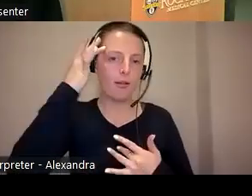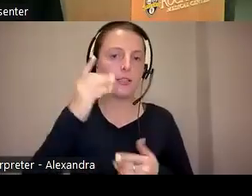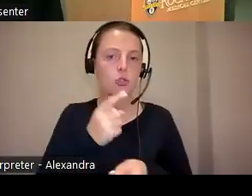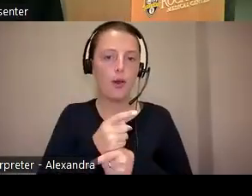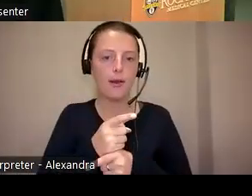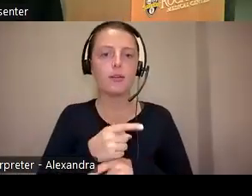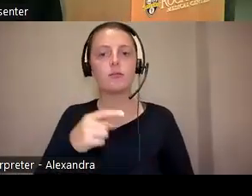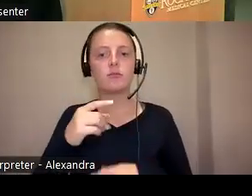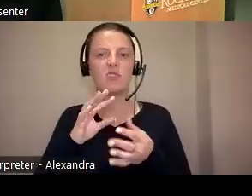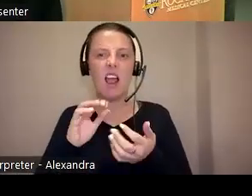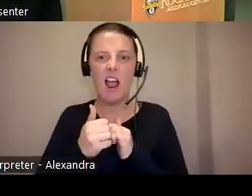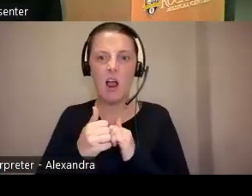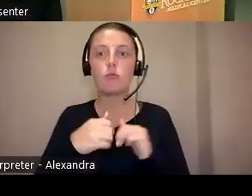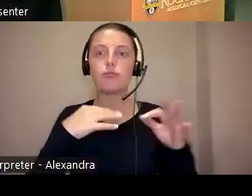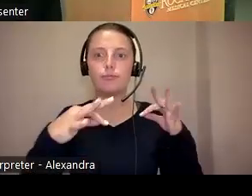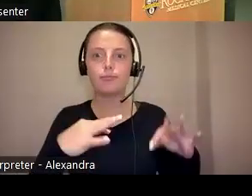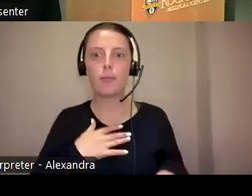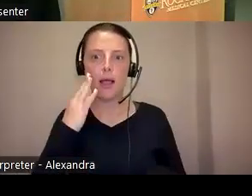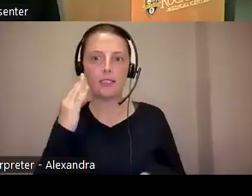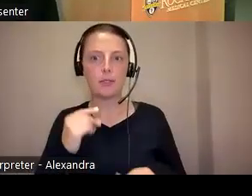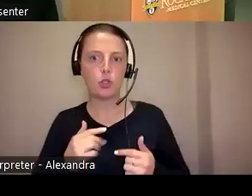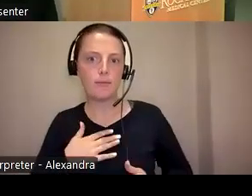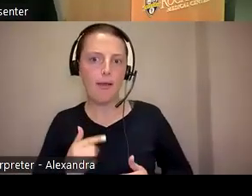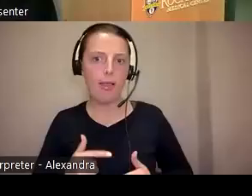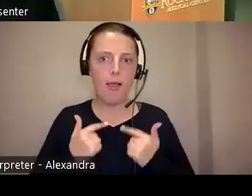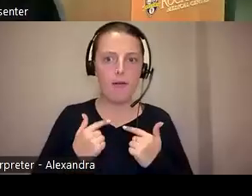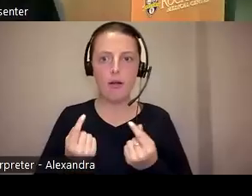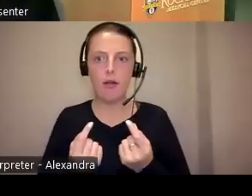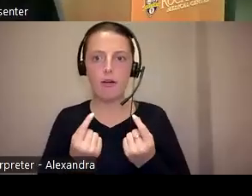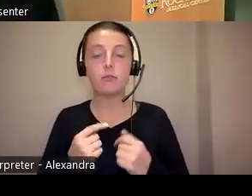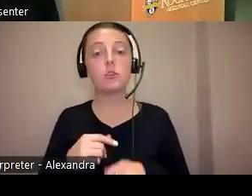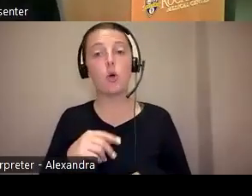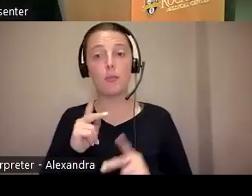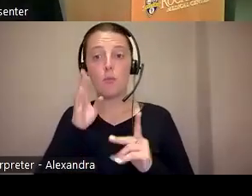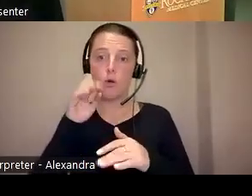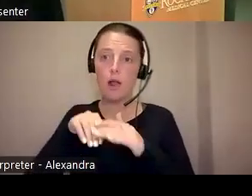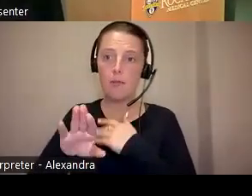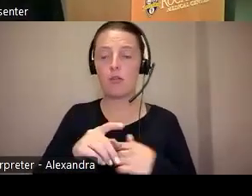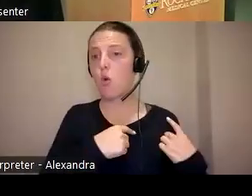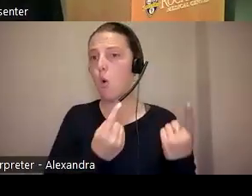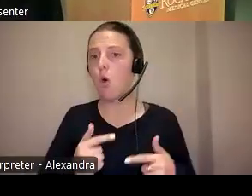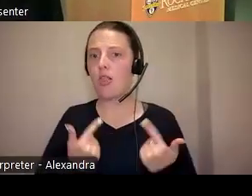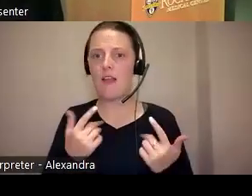their whole lives of experiential knowledge. A lot of that though has been very difficult for them,